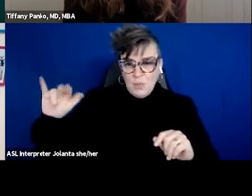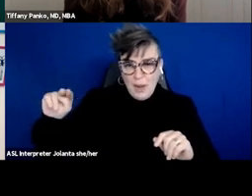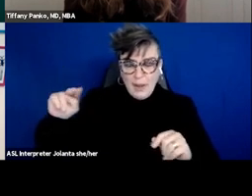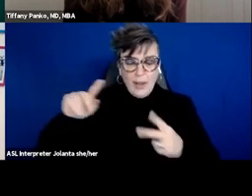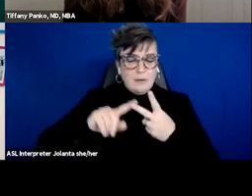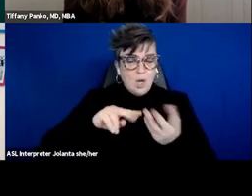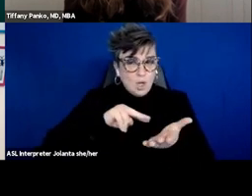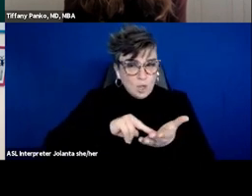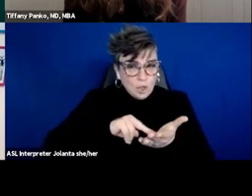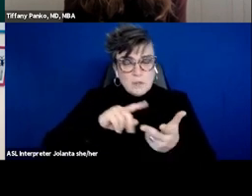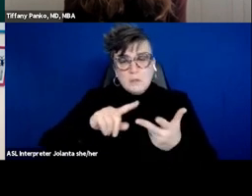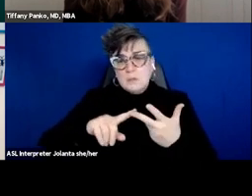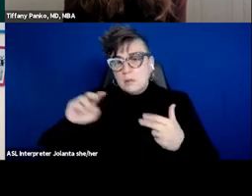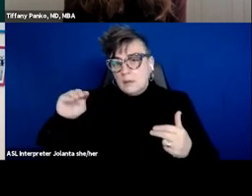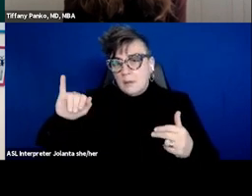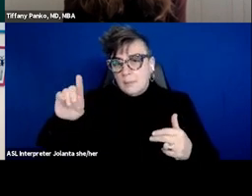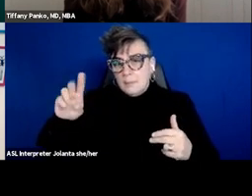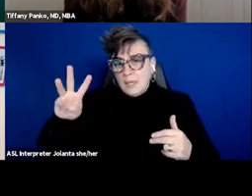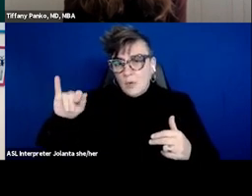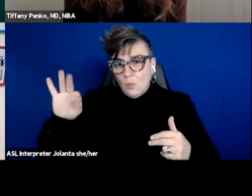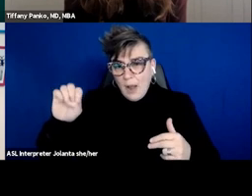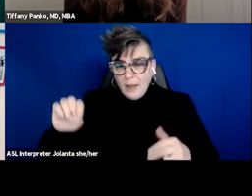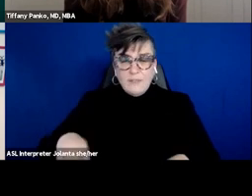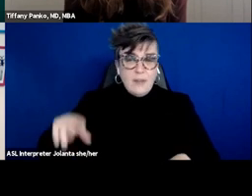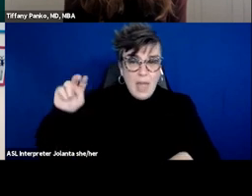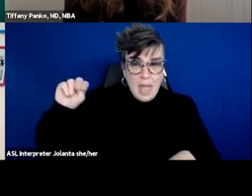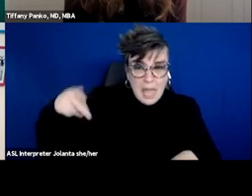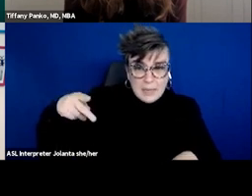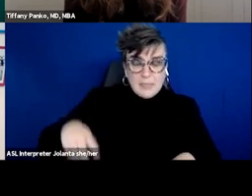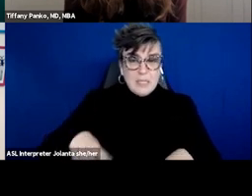midwife, nurse practitioner, family medicine background, because in my experience, those